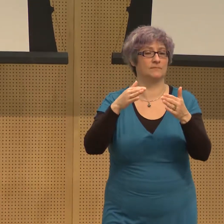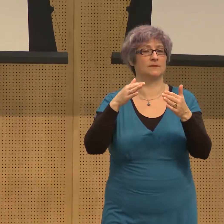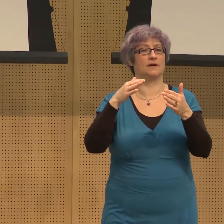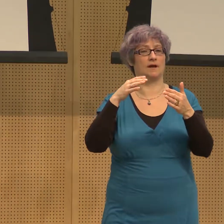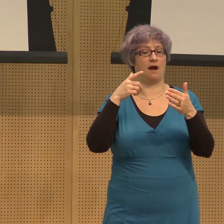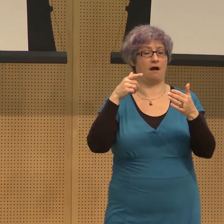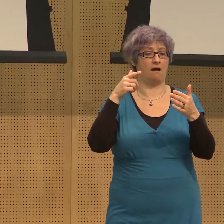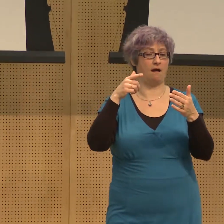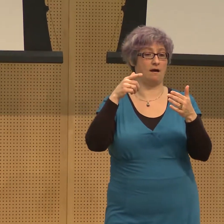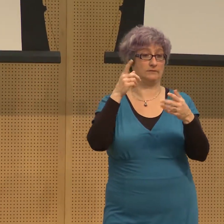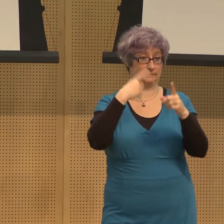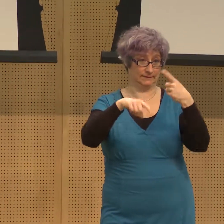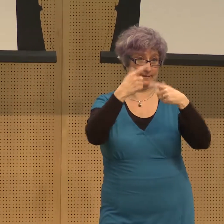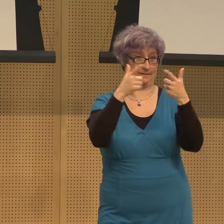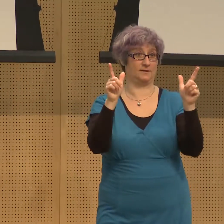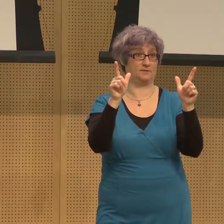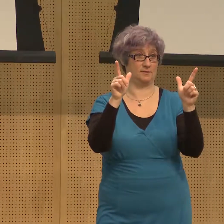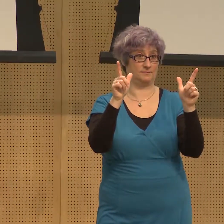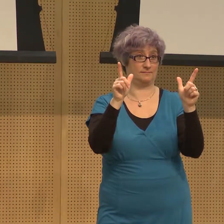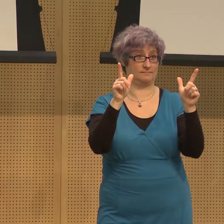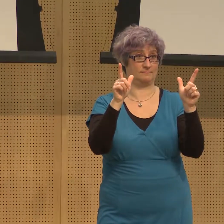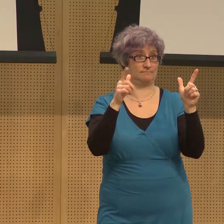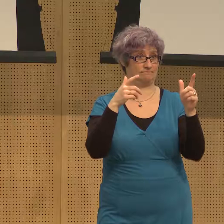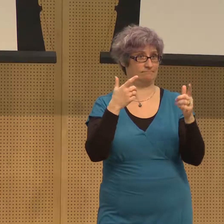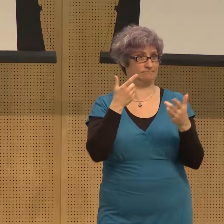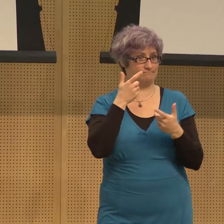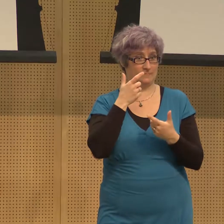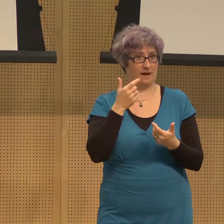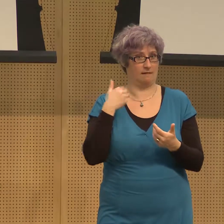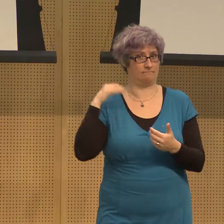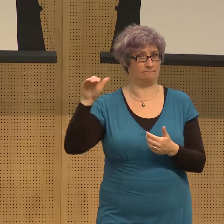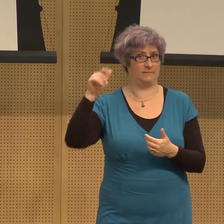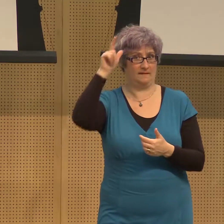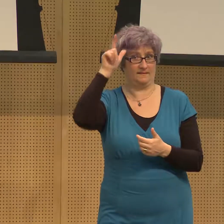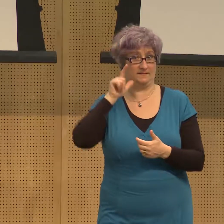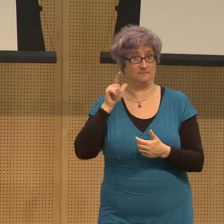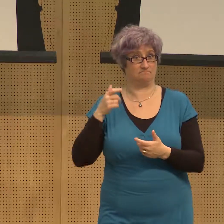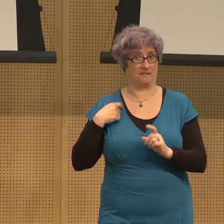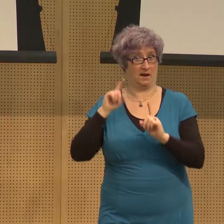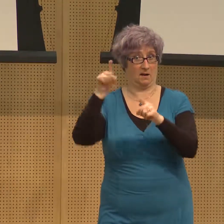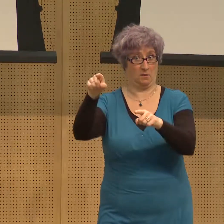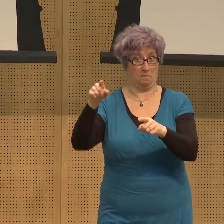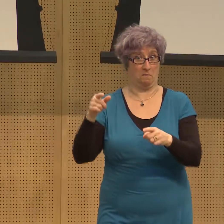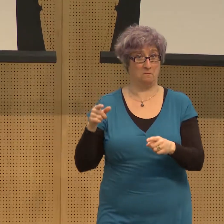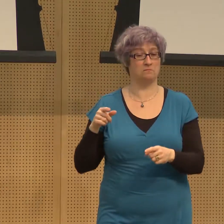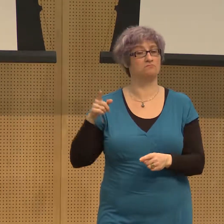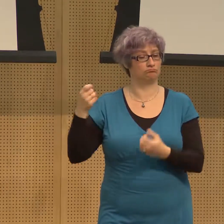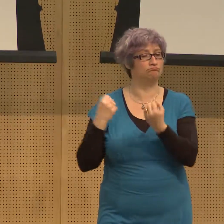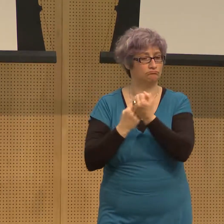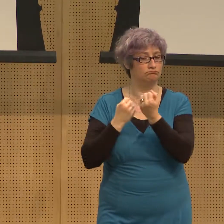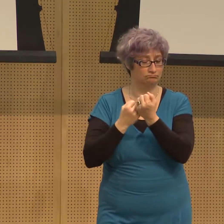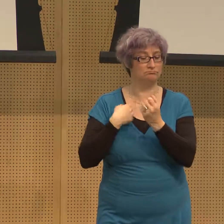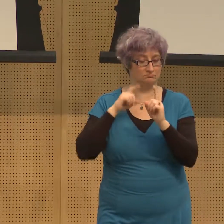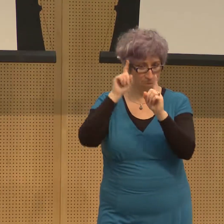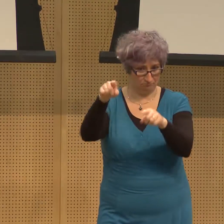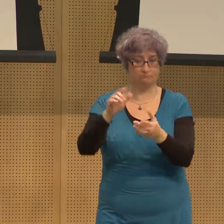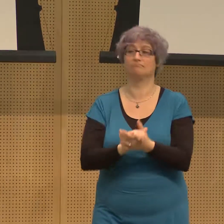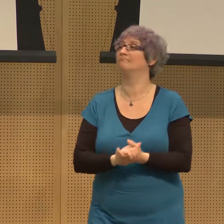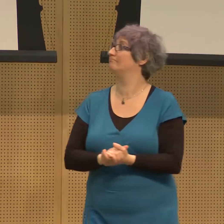This year, the focus was on sign language. And I asked Lisa if I could go,